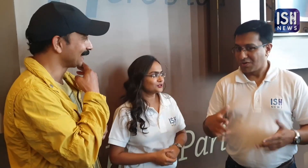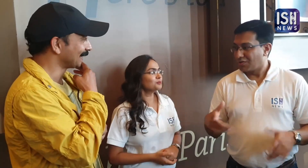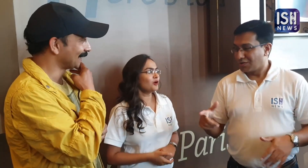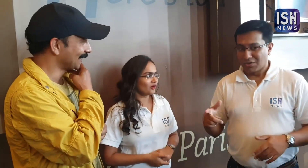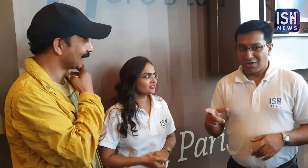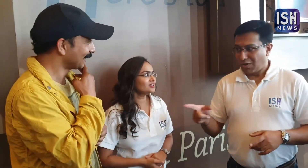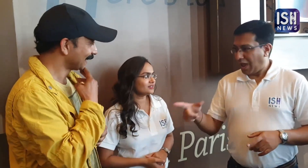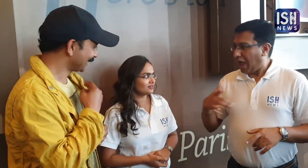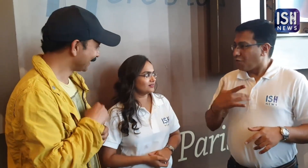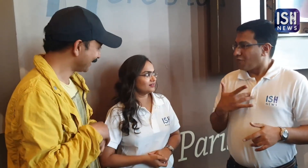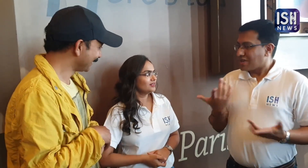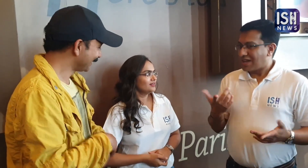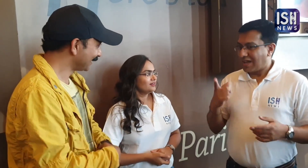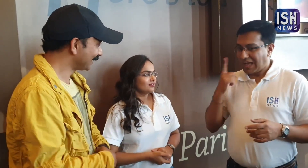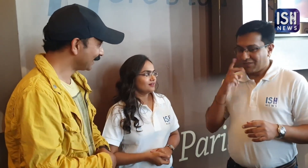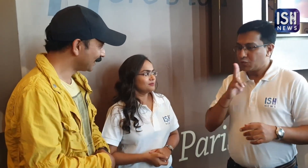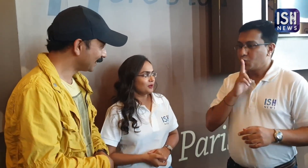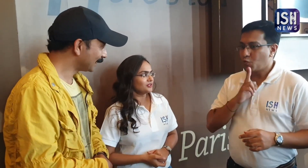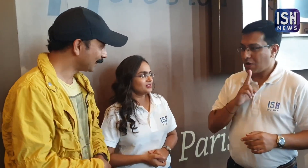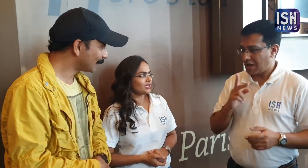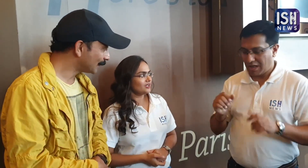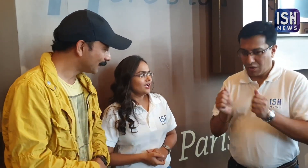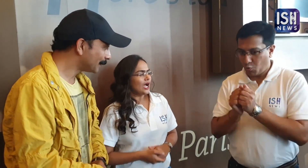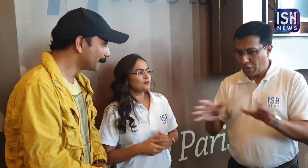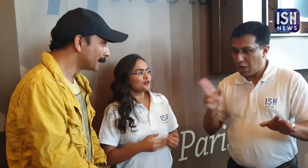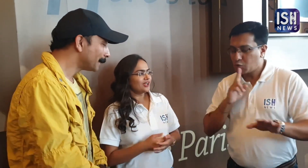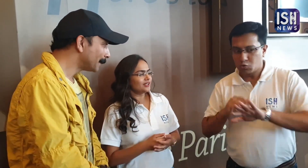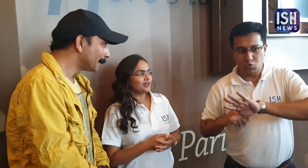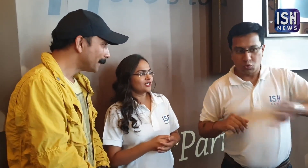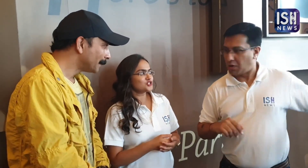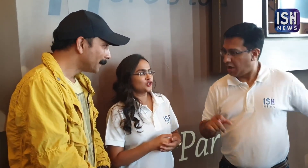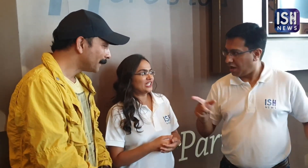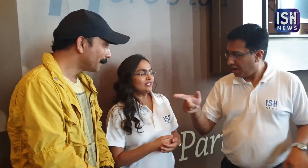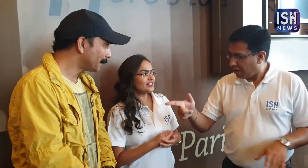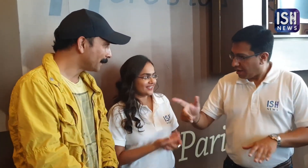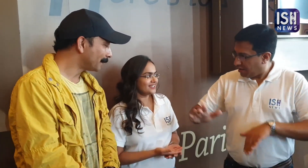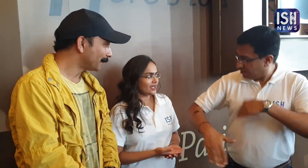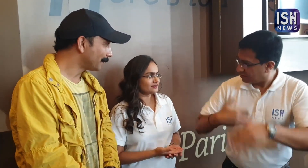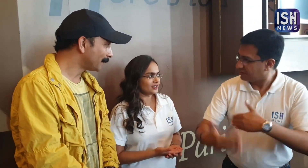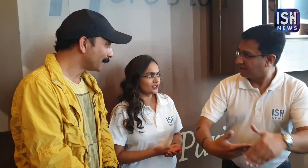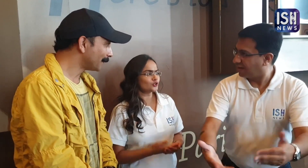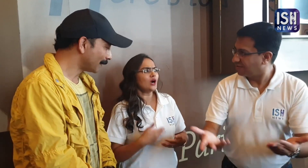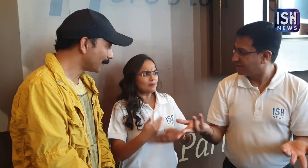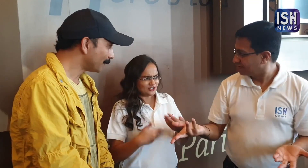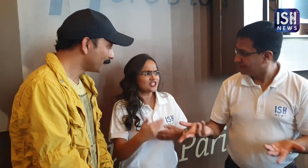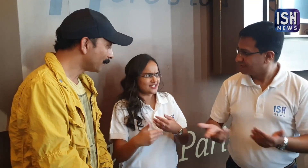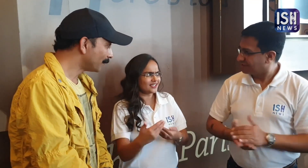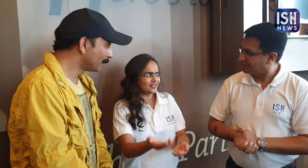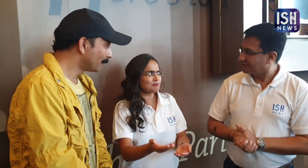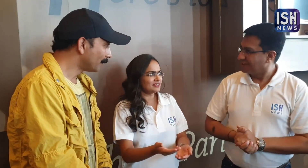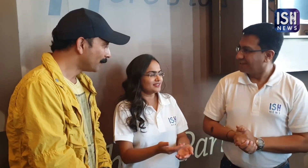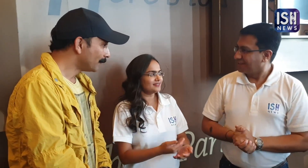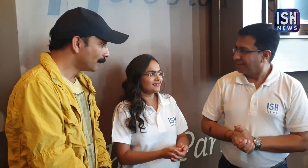This is great! What do you think, if Sunil wasn't there would you have been able to perform?